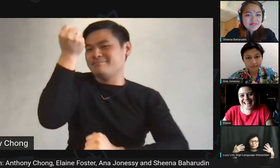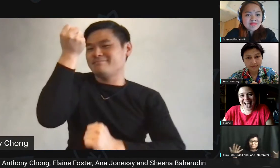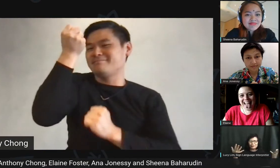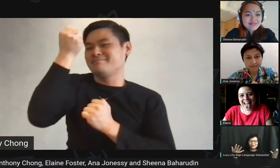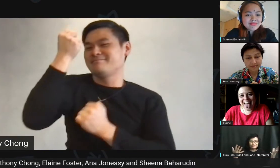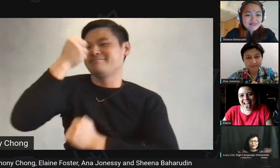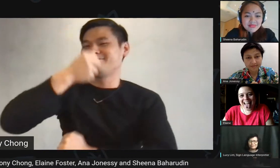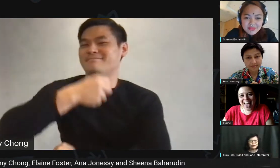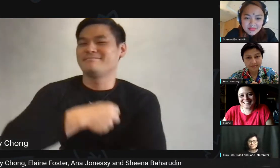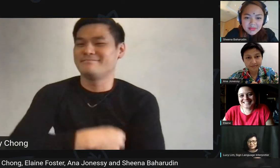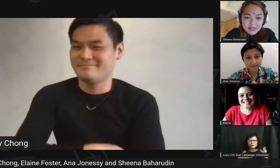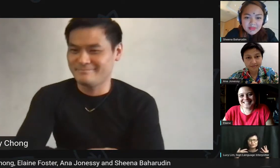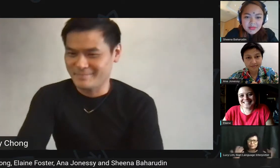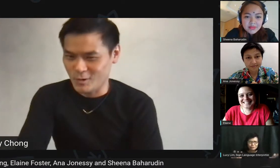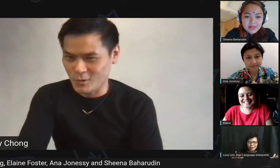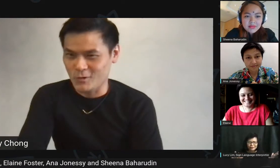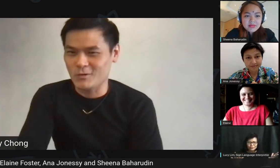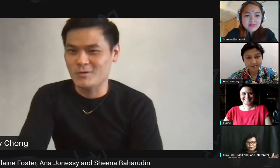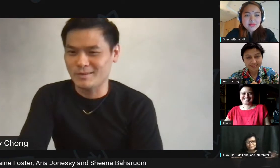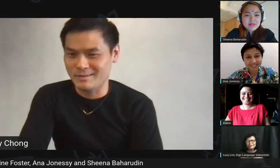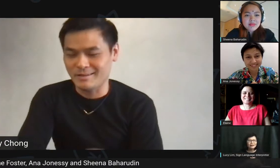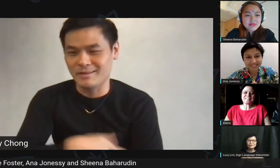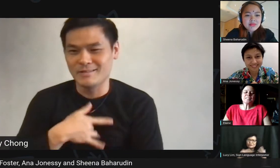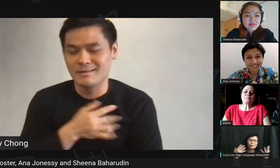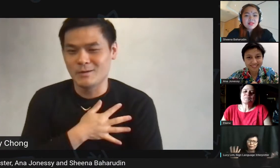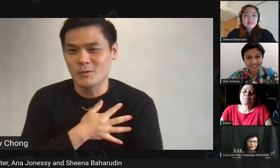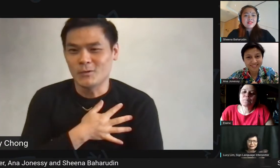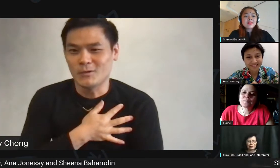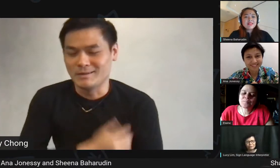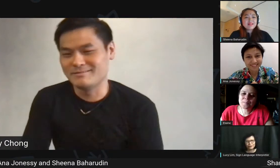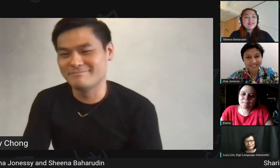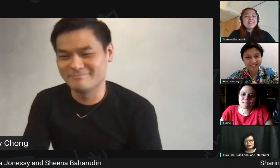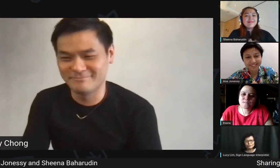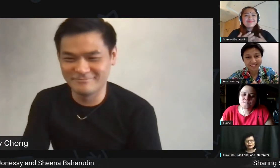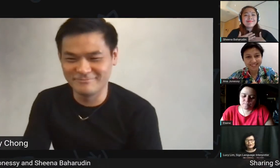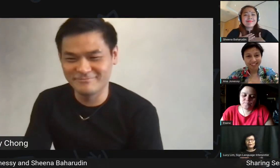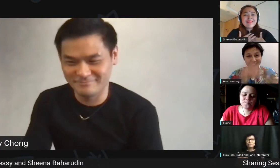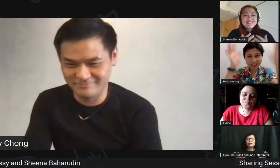super efficient, super good, super clever to